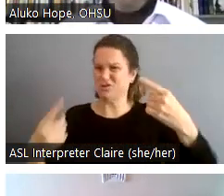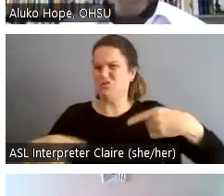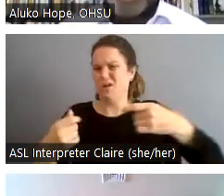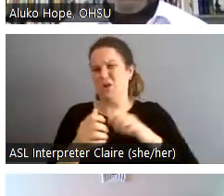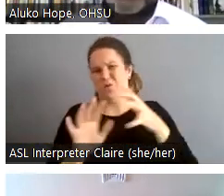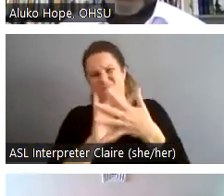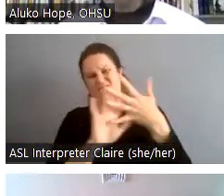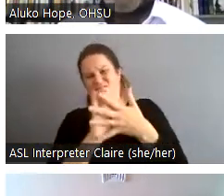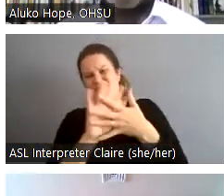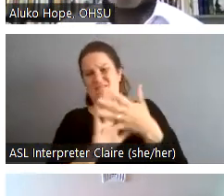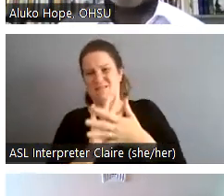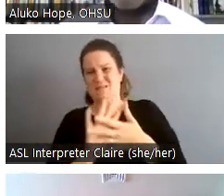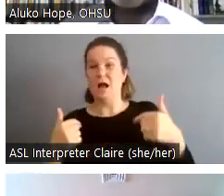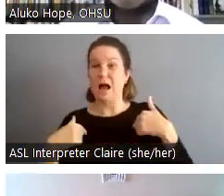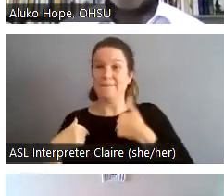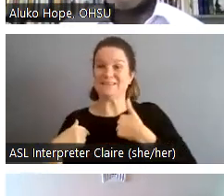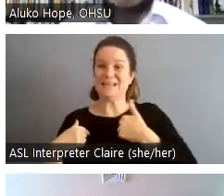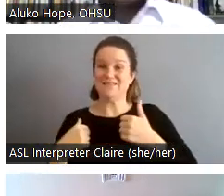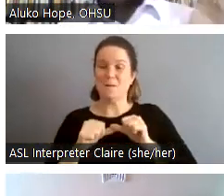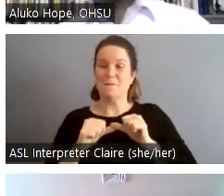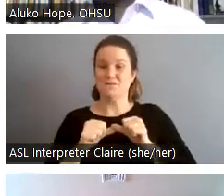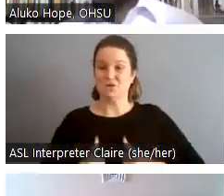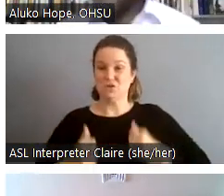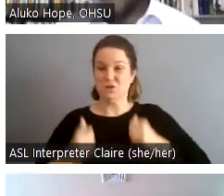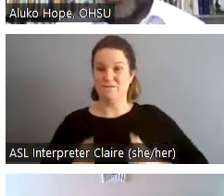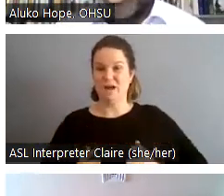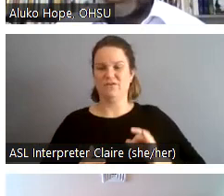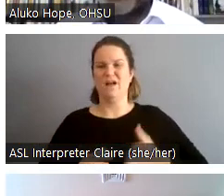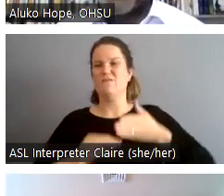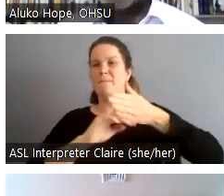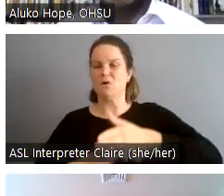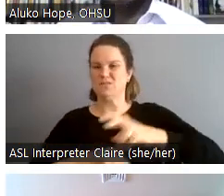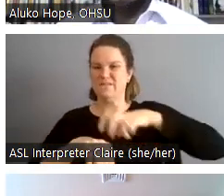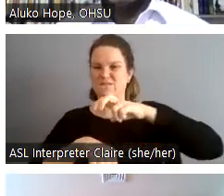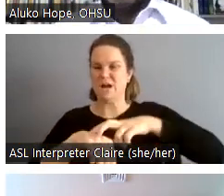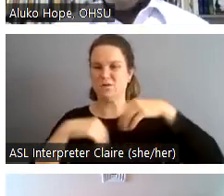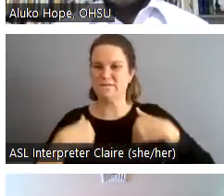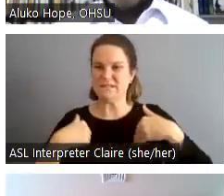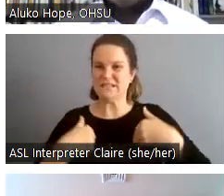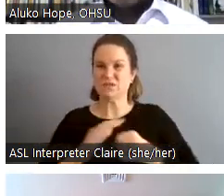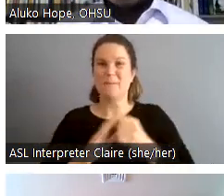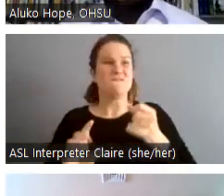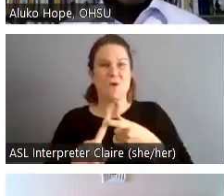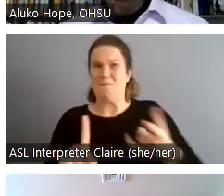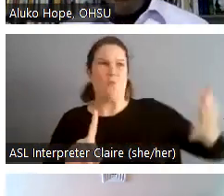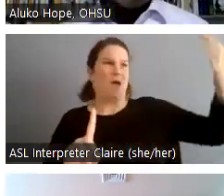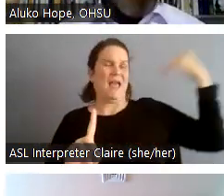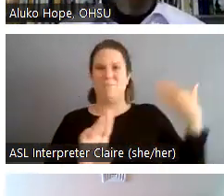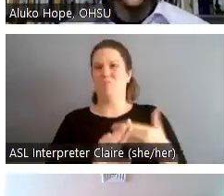And I myself am a survivor of a post- viral fatigue process from years before COVID. And so I think that a lot of